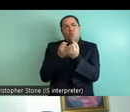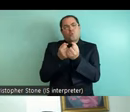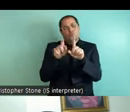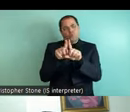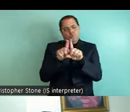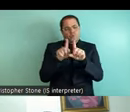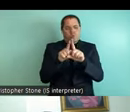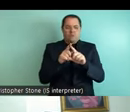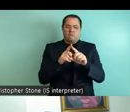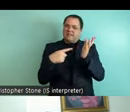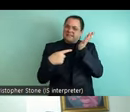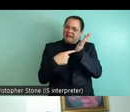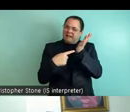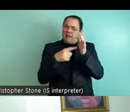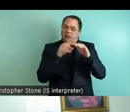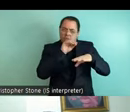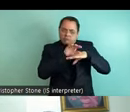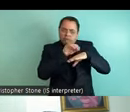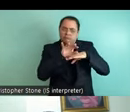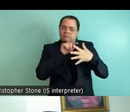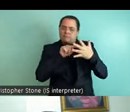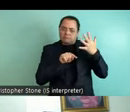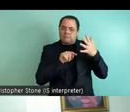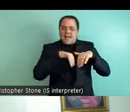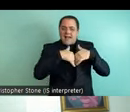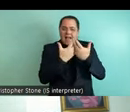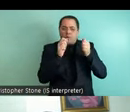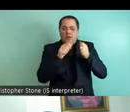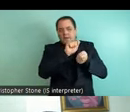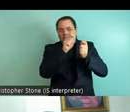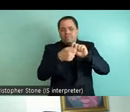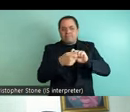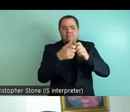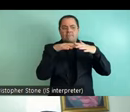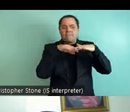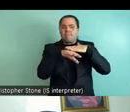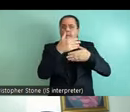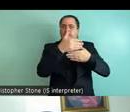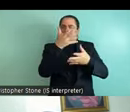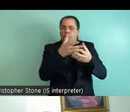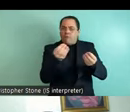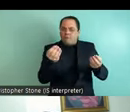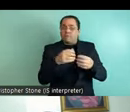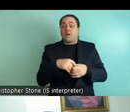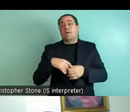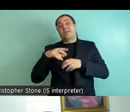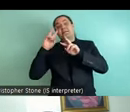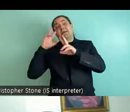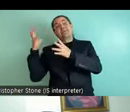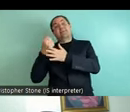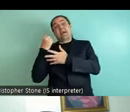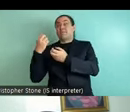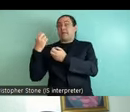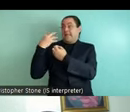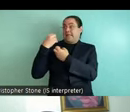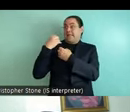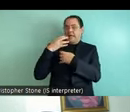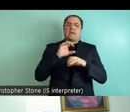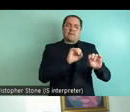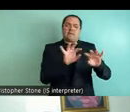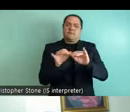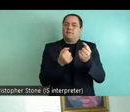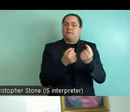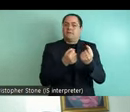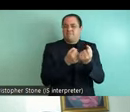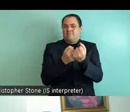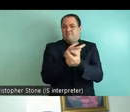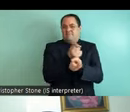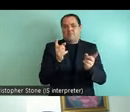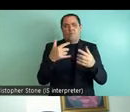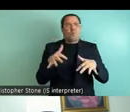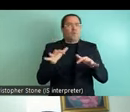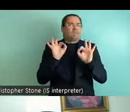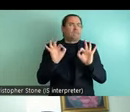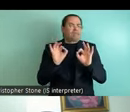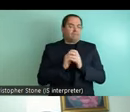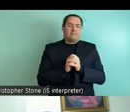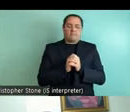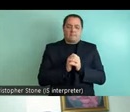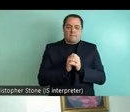11:55:37 sites diverse, and I've been very value adding to us. Also expert support for